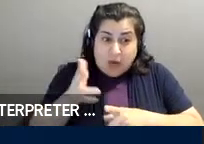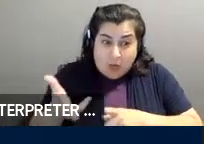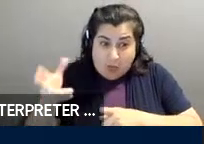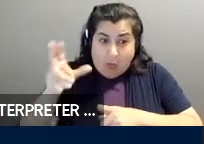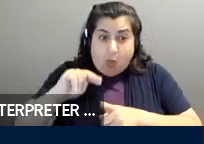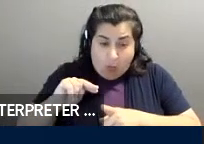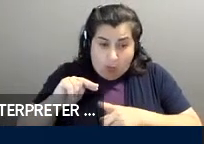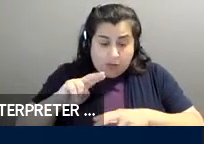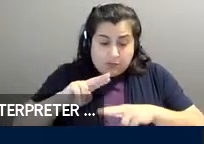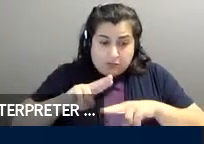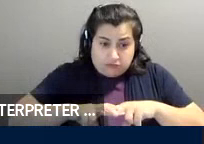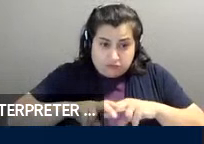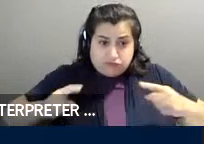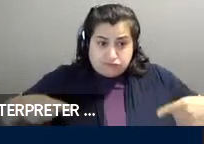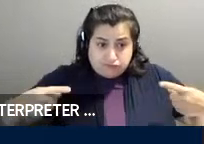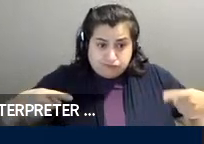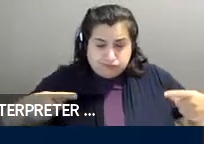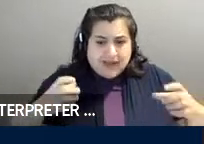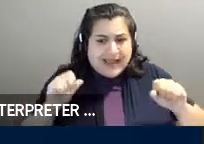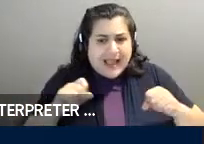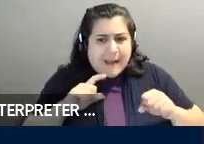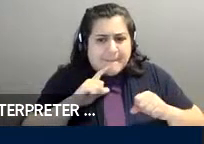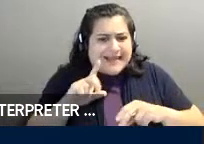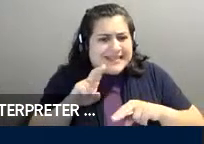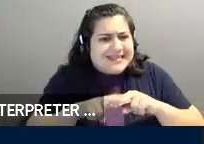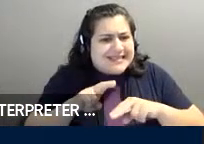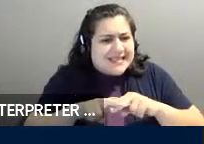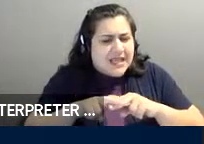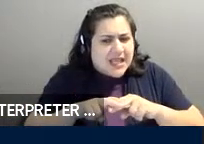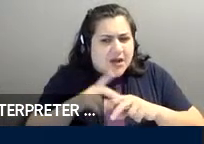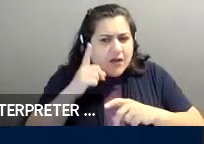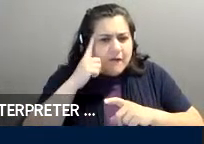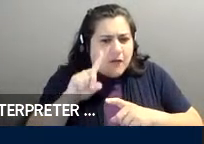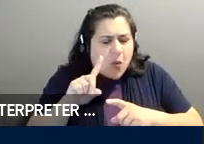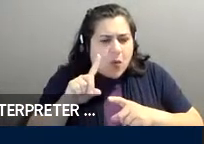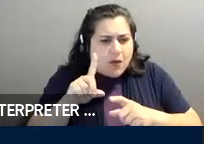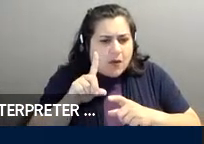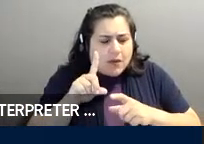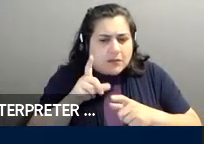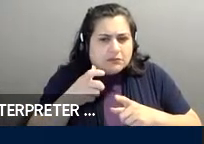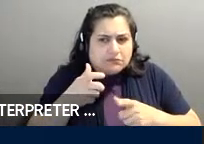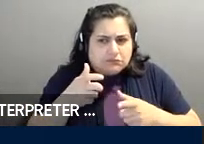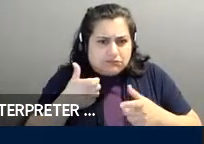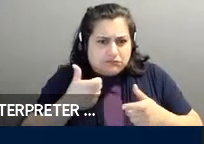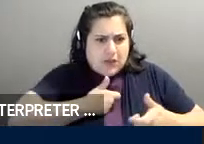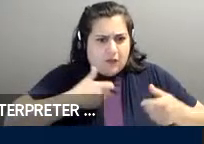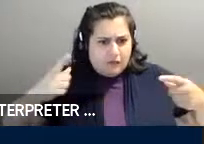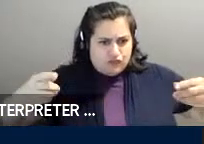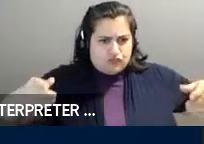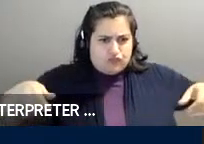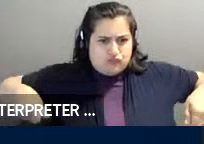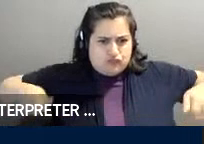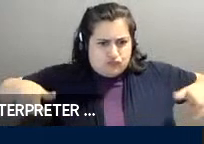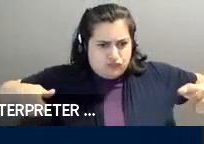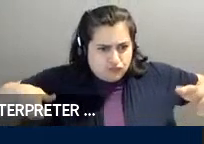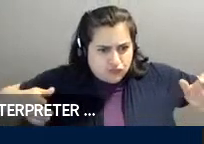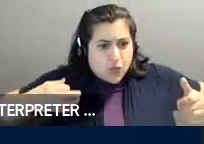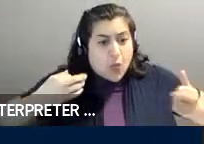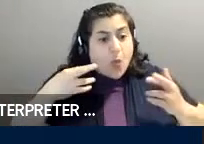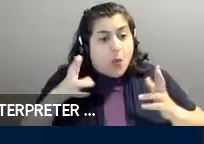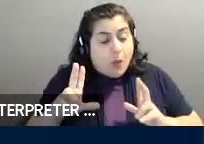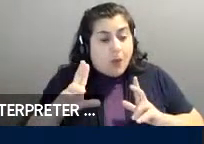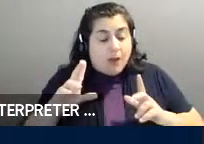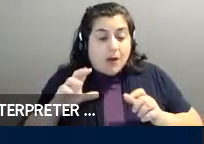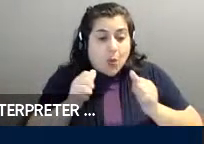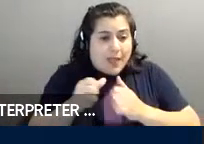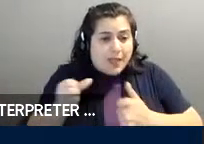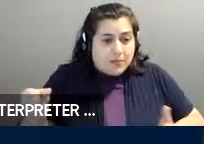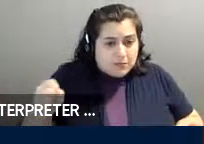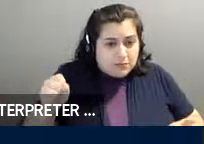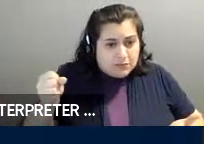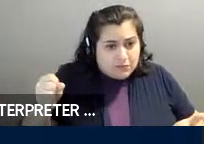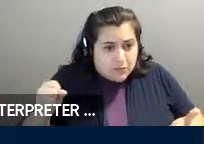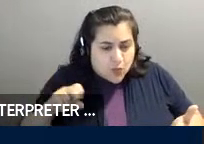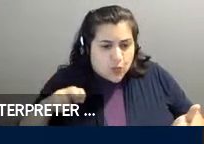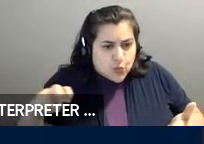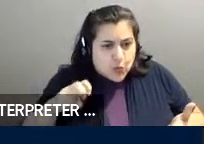someone like the seat ranges for manual wheelchairs, for power wheelchairs, and for scooter users,